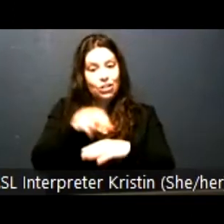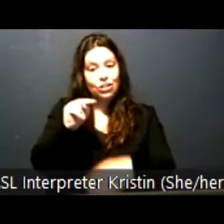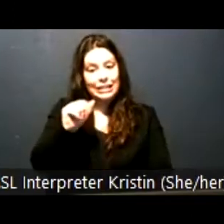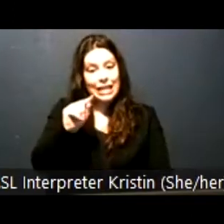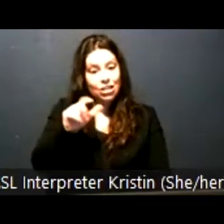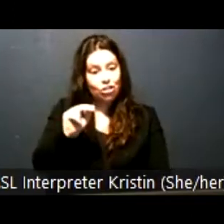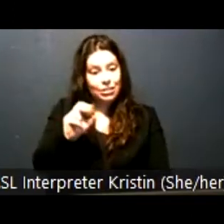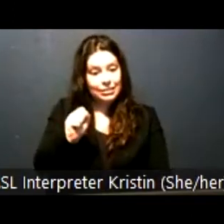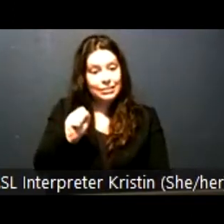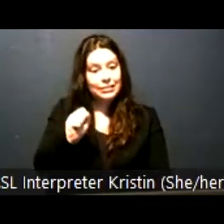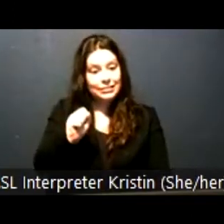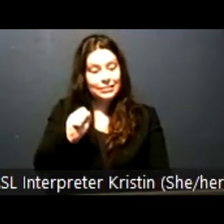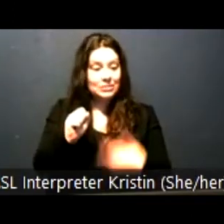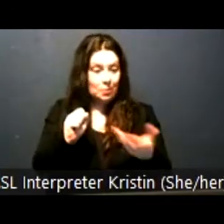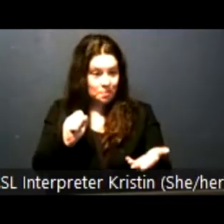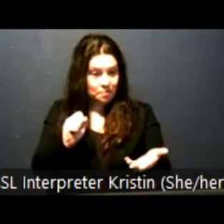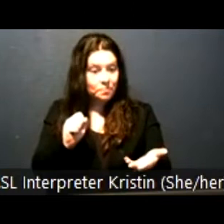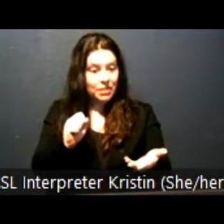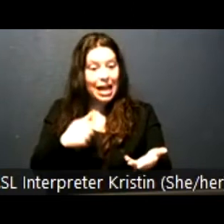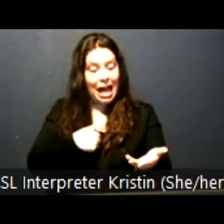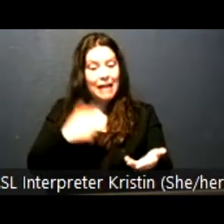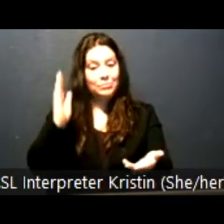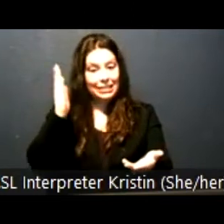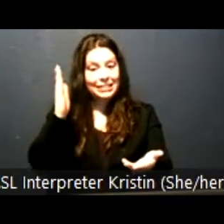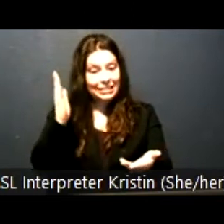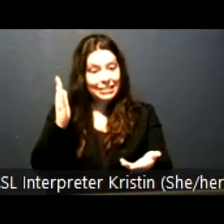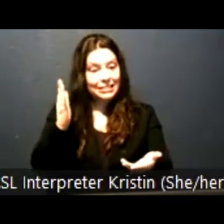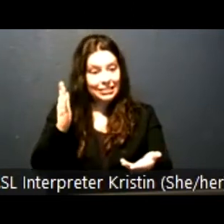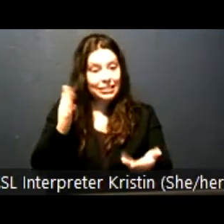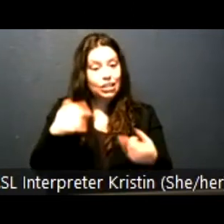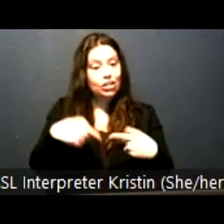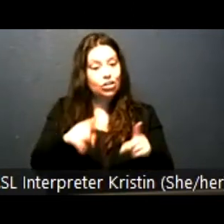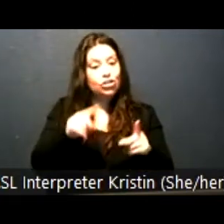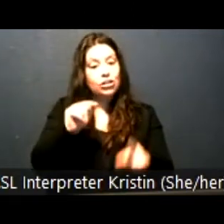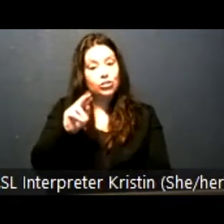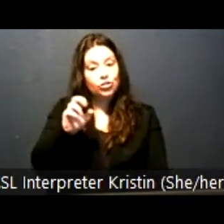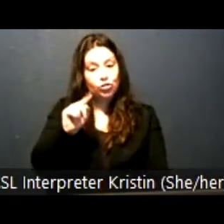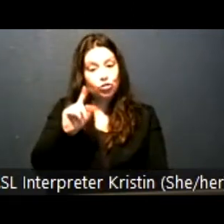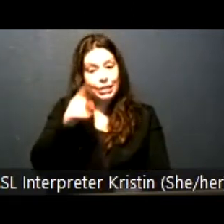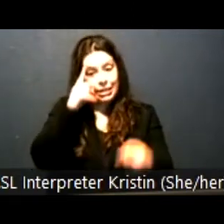no I presented it at the United Nations during treaty negotiations to form a new treaty for the ocean.